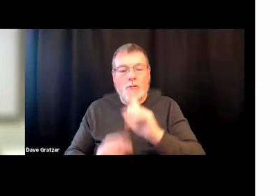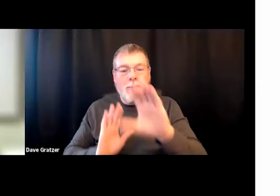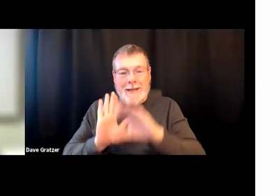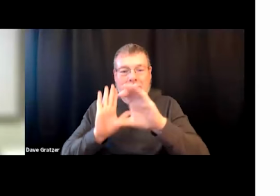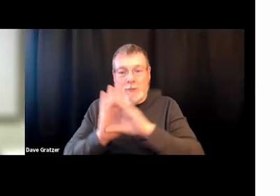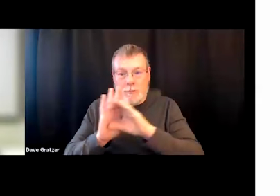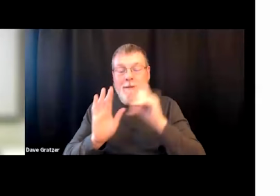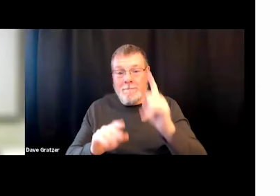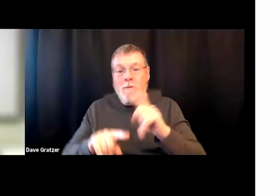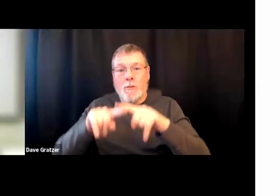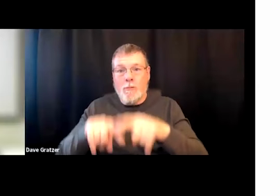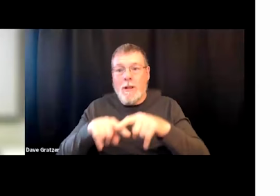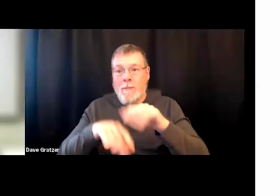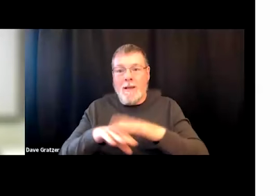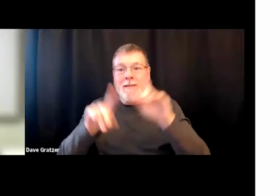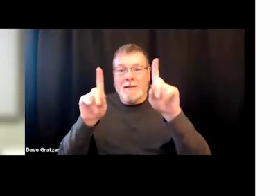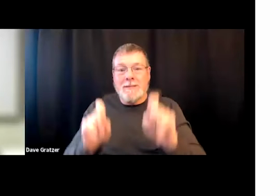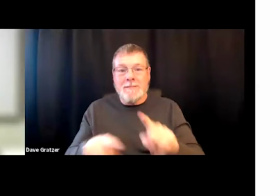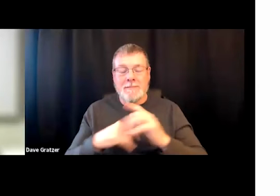of reliability and validity in justice settings.